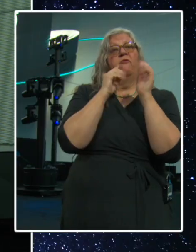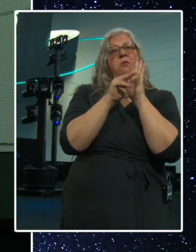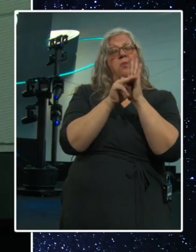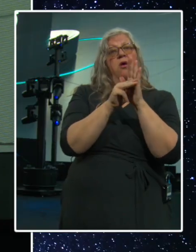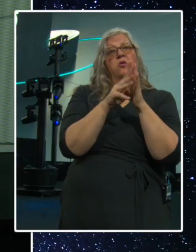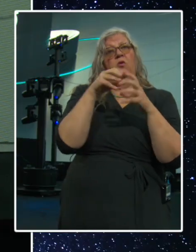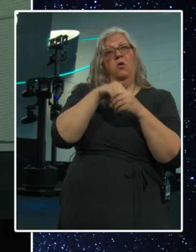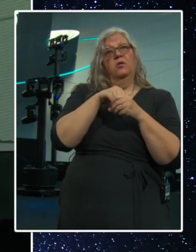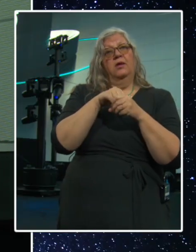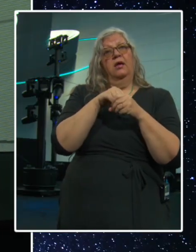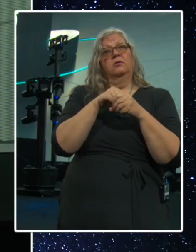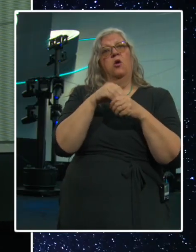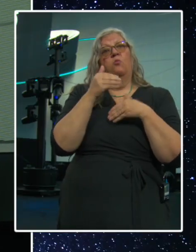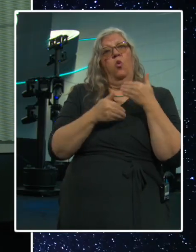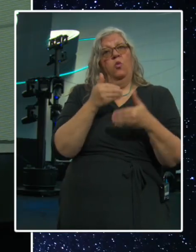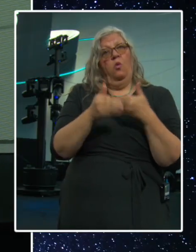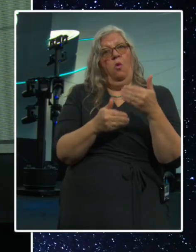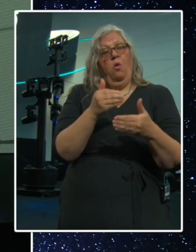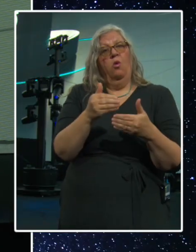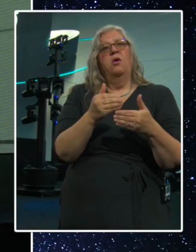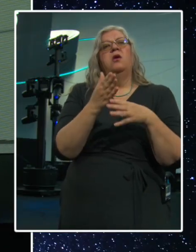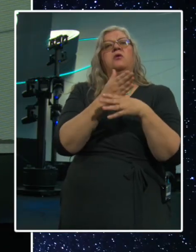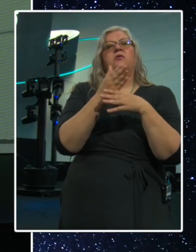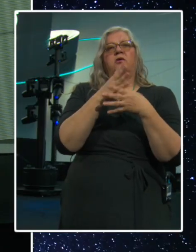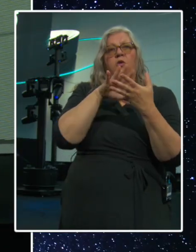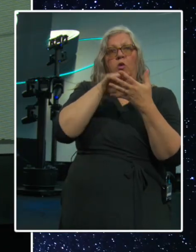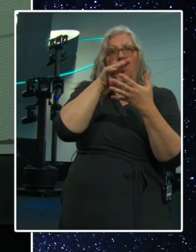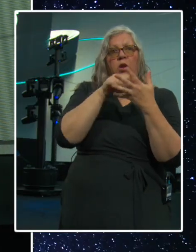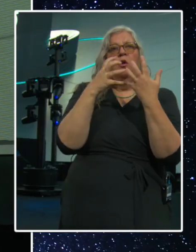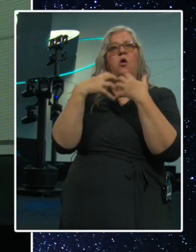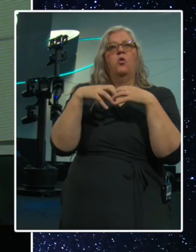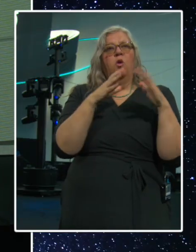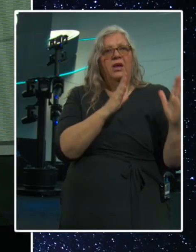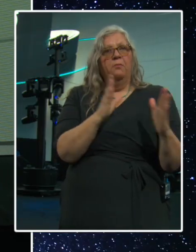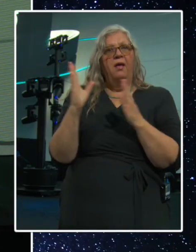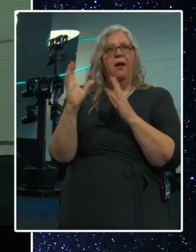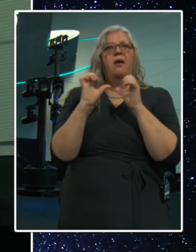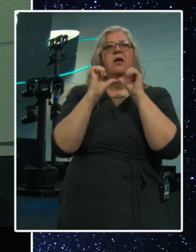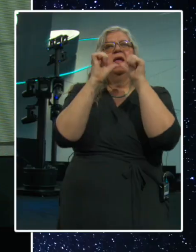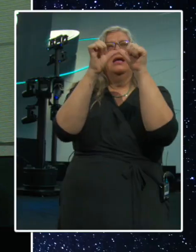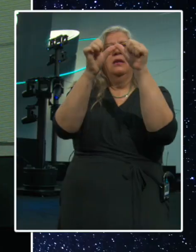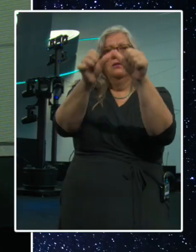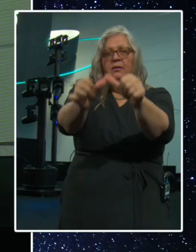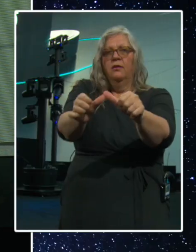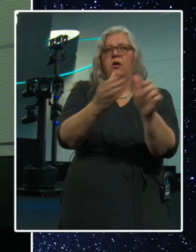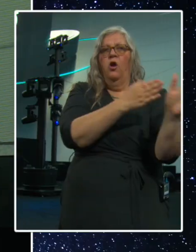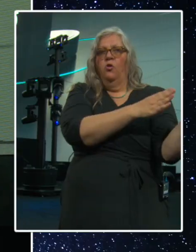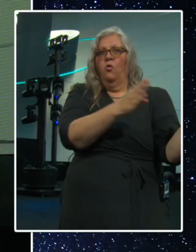AI agents share learnings, coordinate plans and maintain continuity across domains.